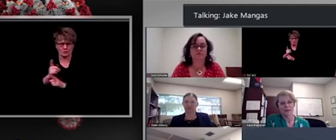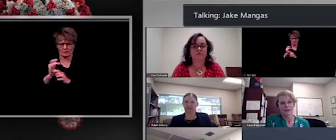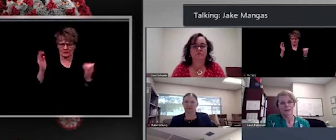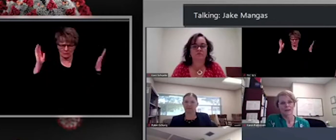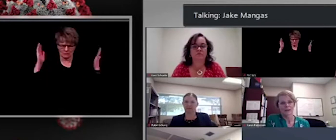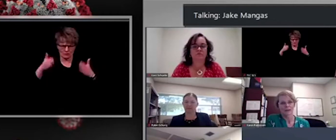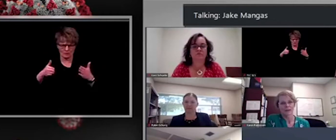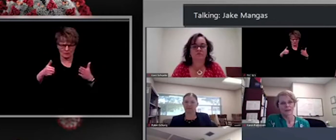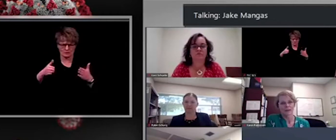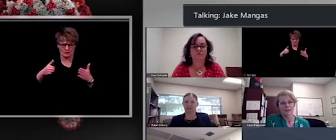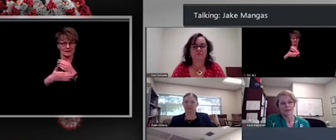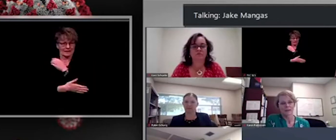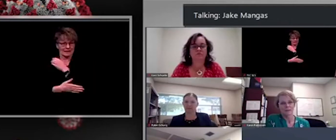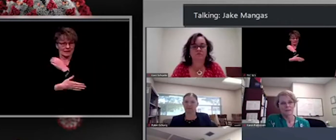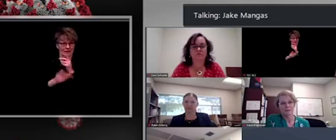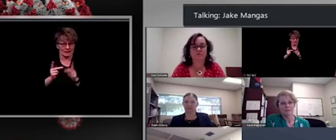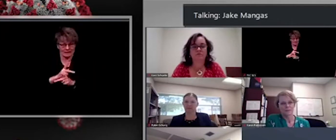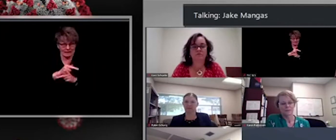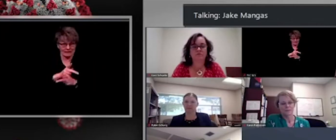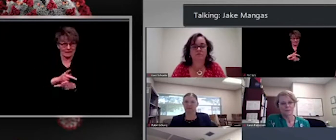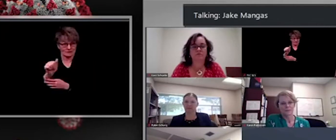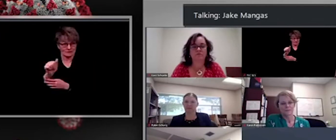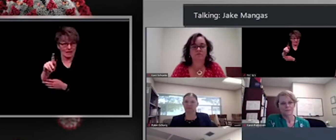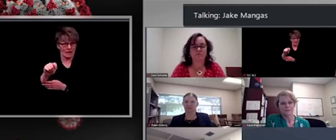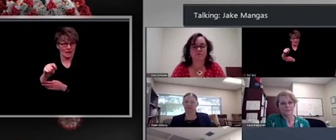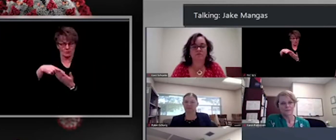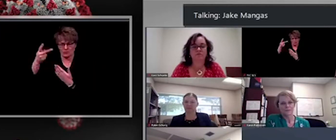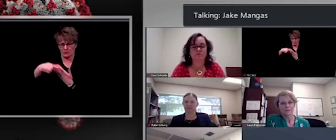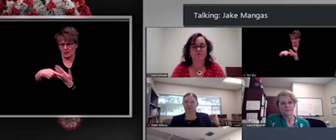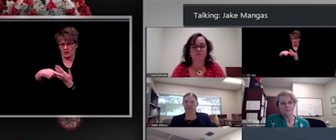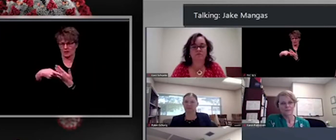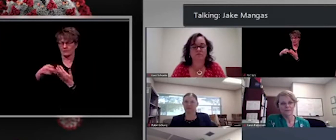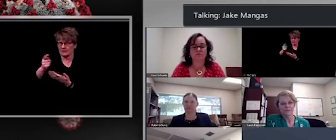invited to give an update to the Board of Supervisors next Tuesday. So, I will do that.